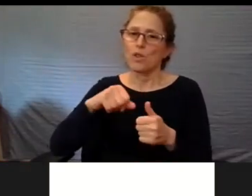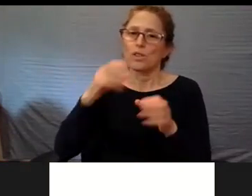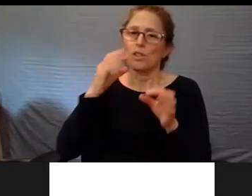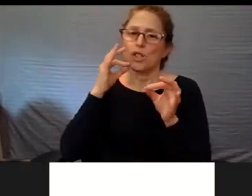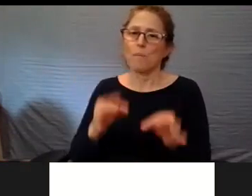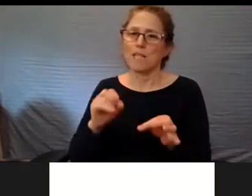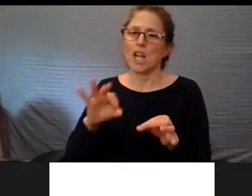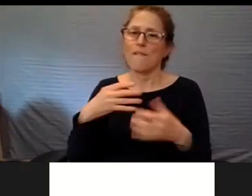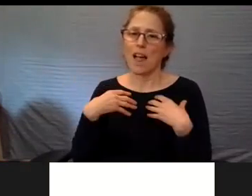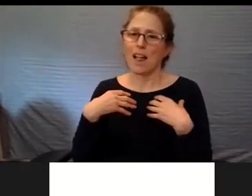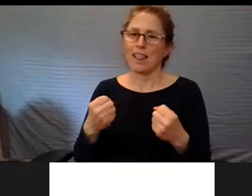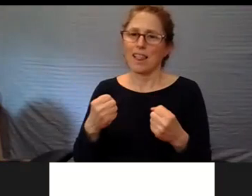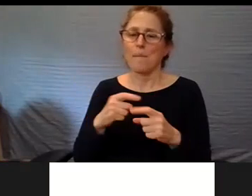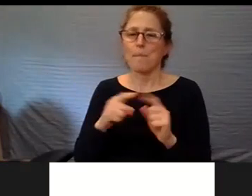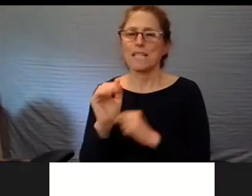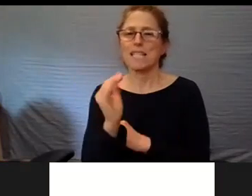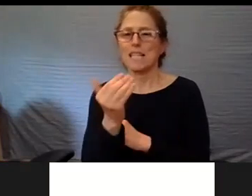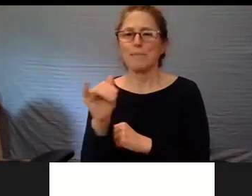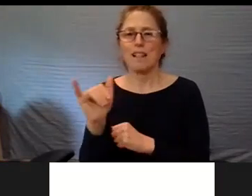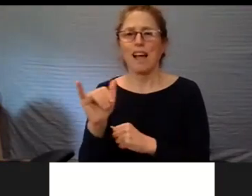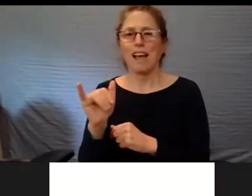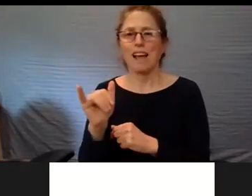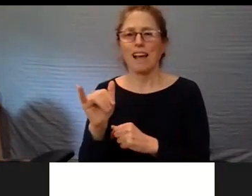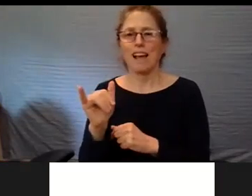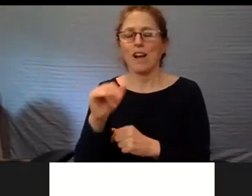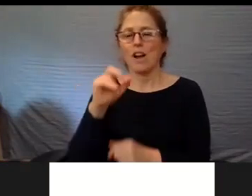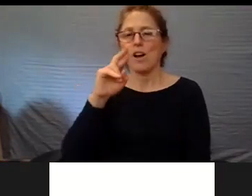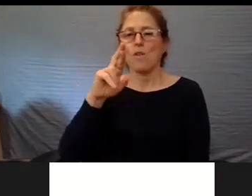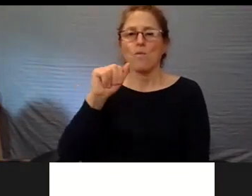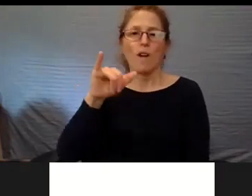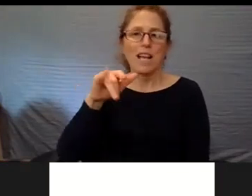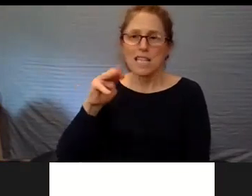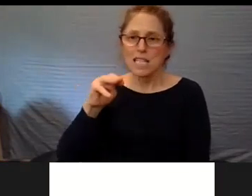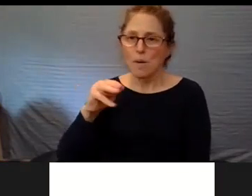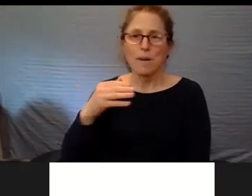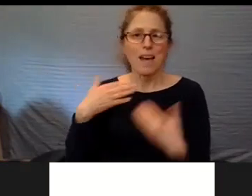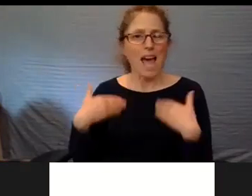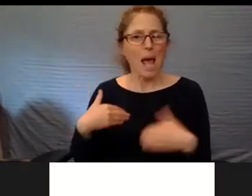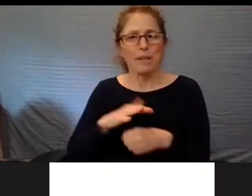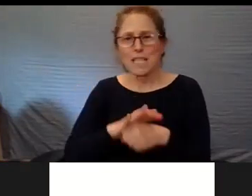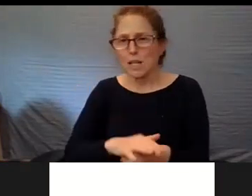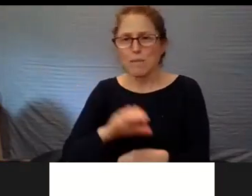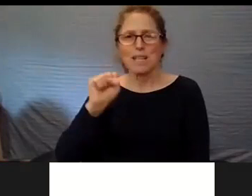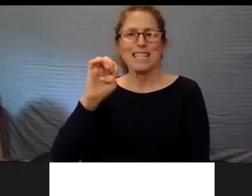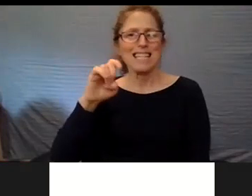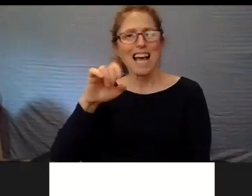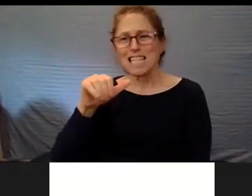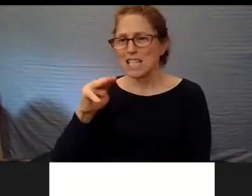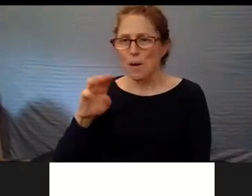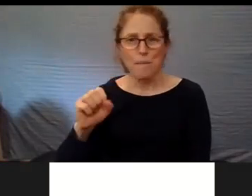But things like racism, ableism, sexism, and so on, produce health problems